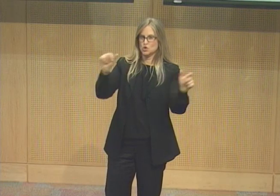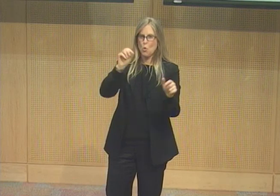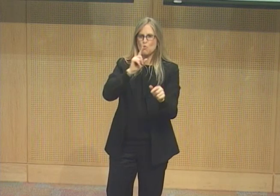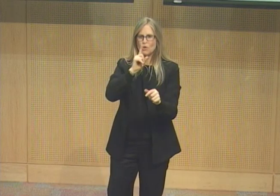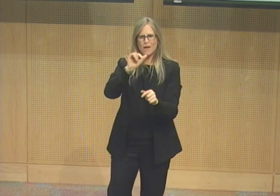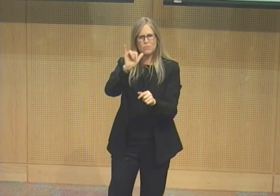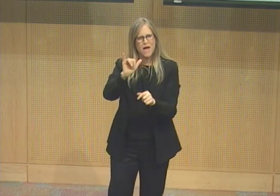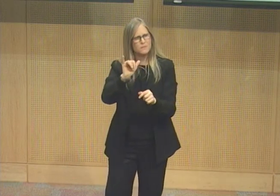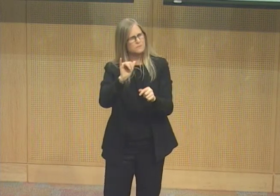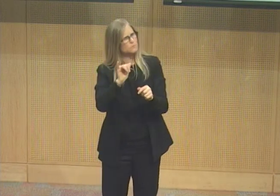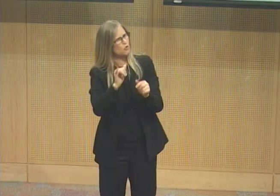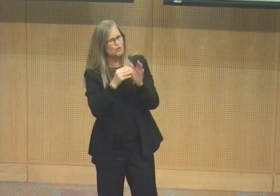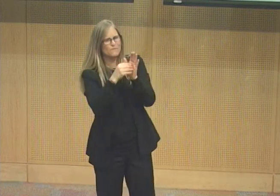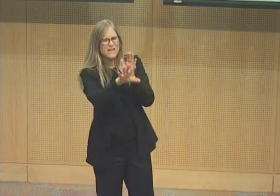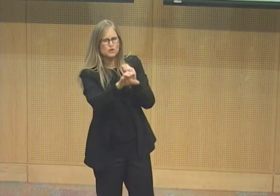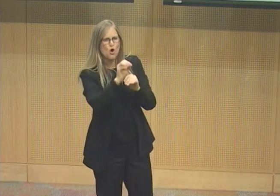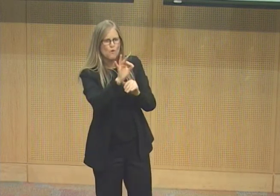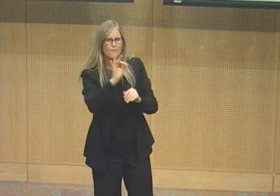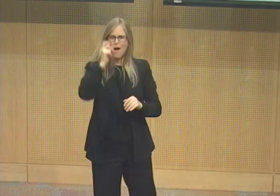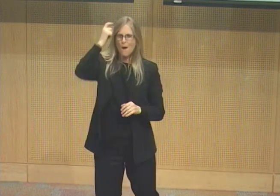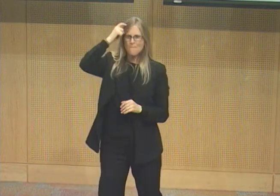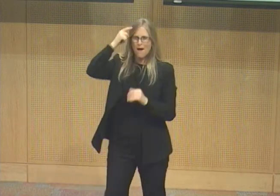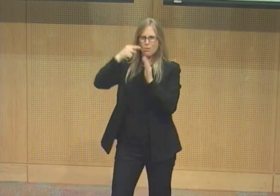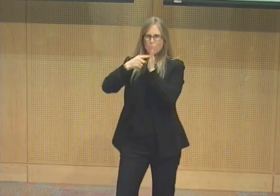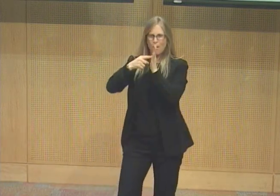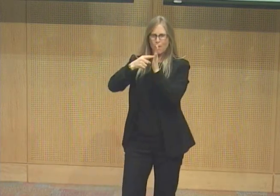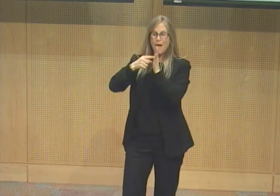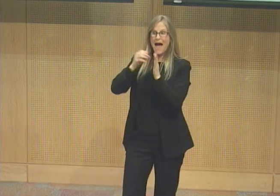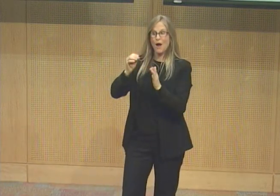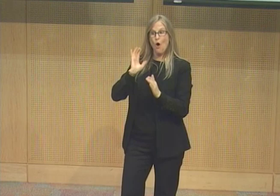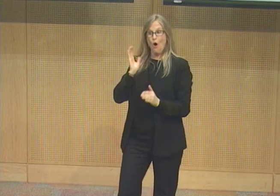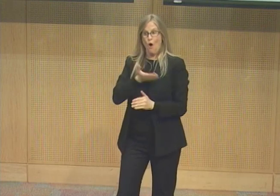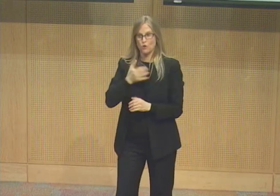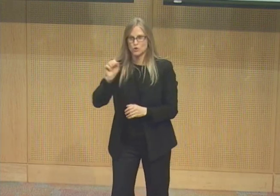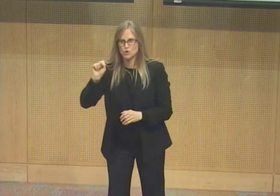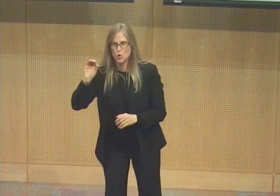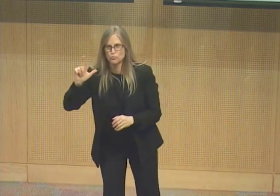so that is a reflection of our mental model